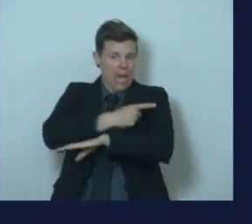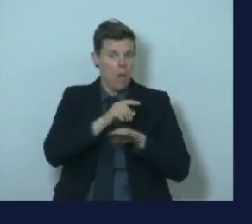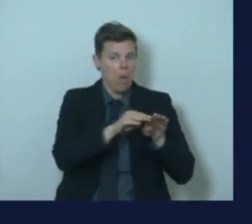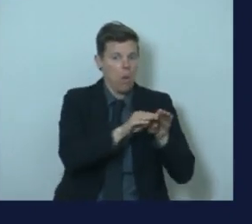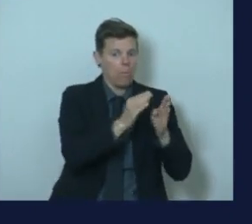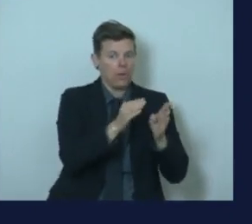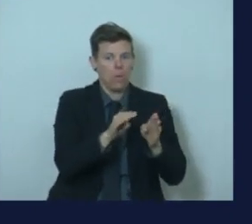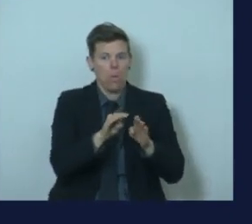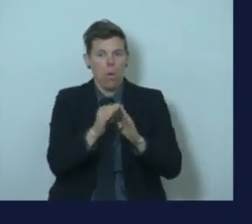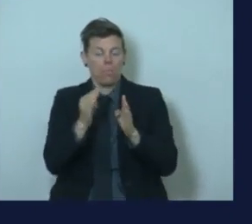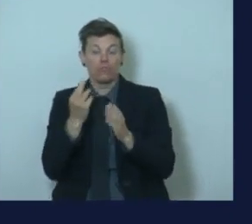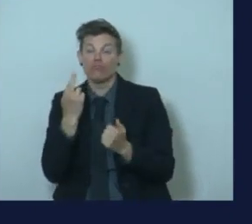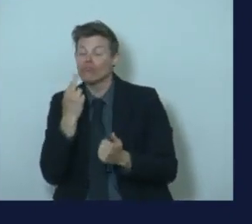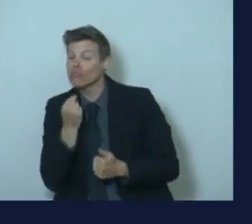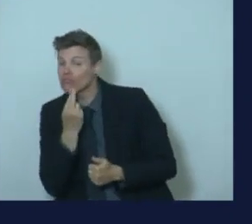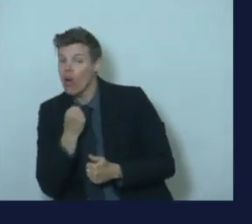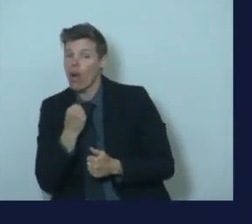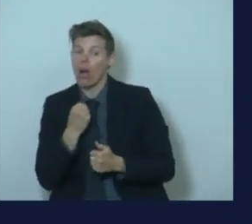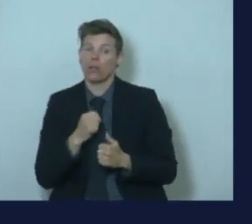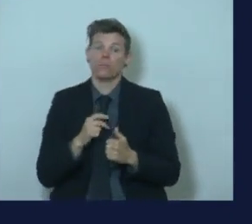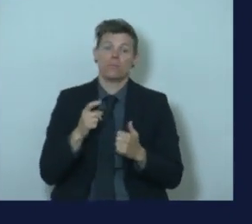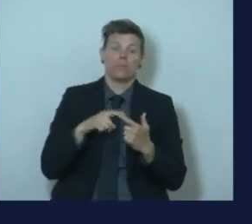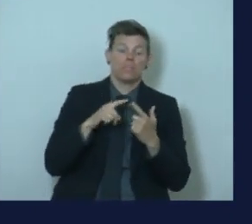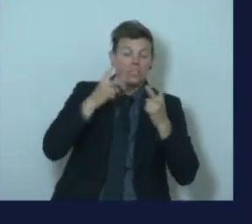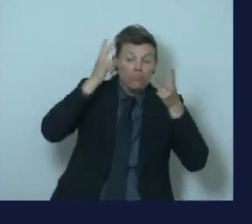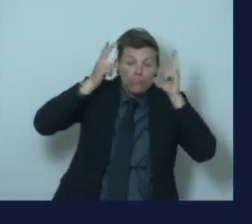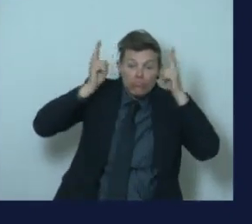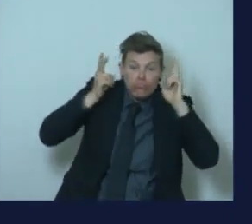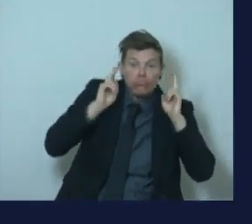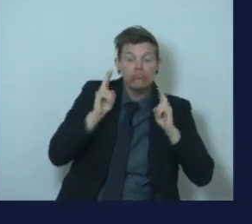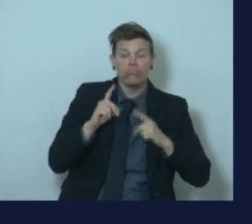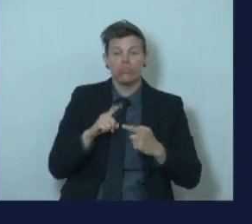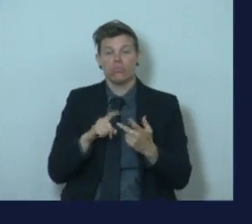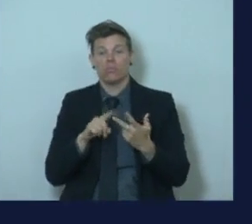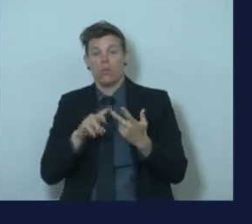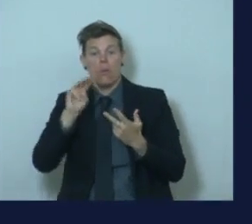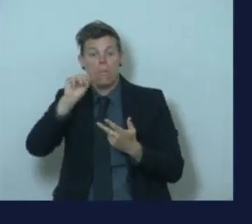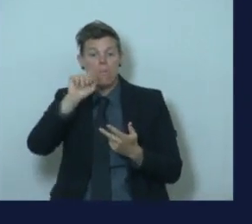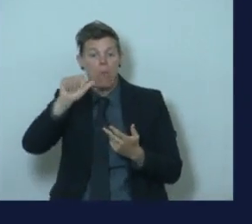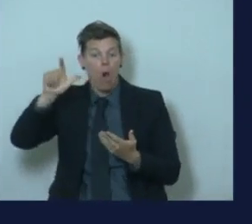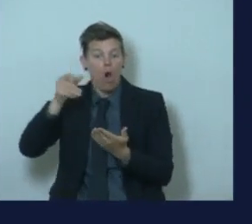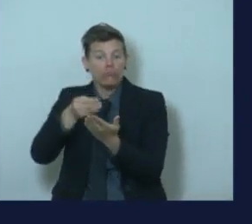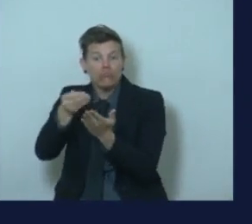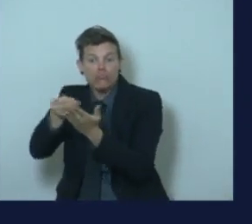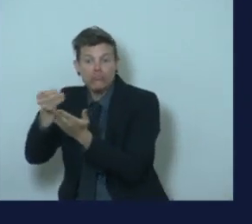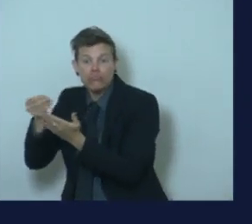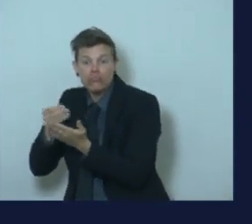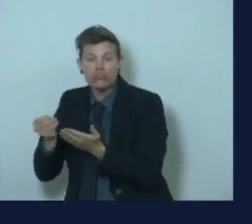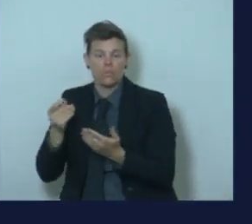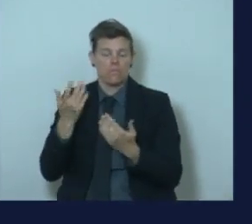AREA, WE DON’T FEEL LIKE THERE IS A REASON WHY WE CAN’T GET TO OUR TARGETS.